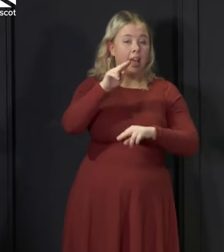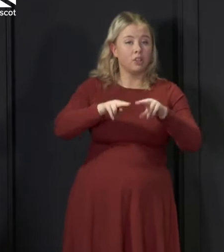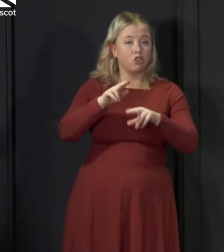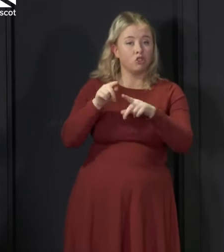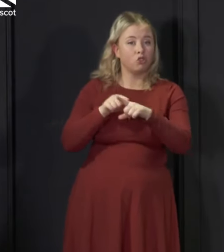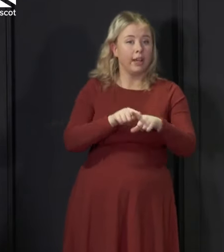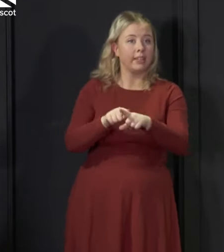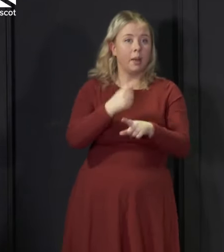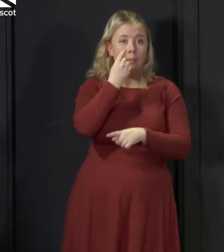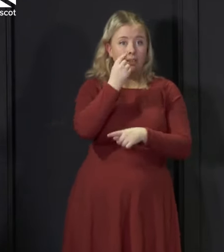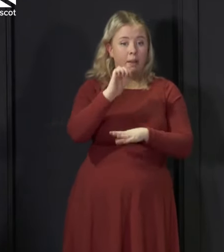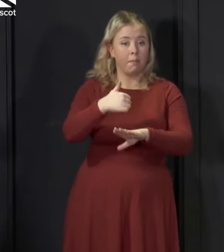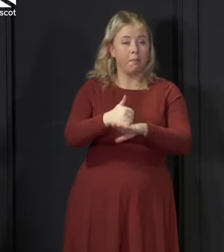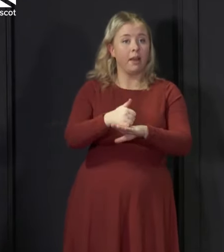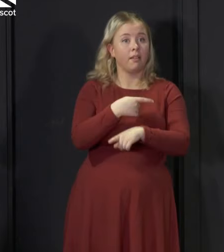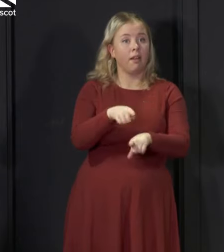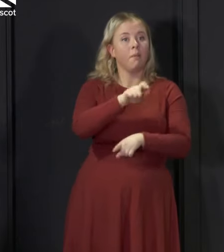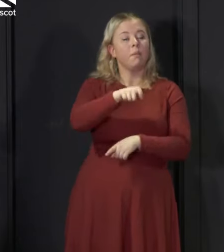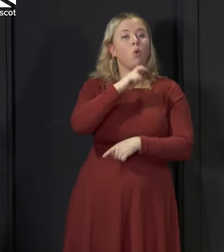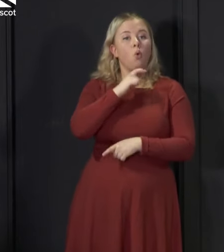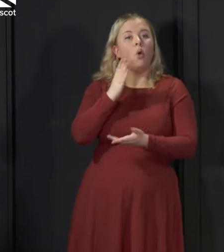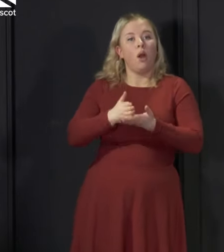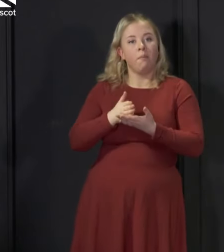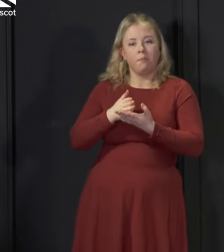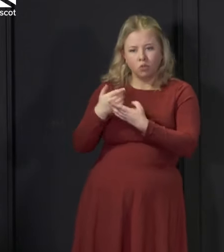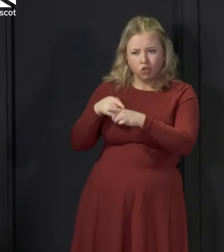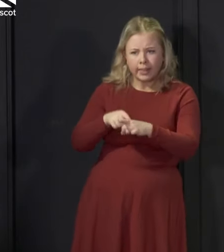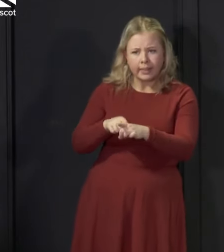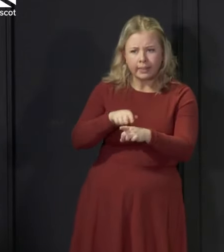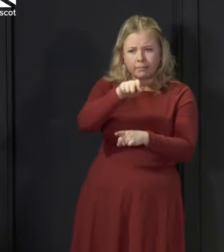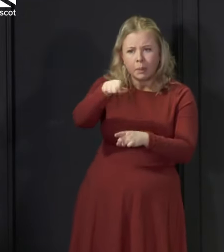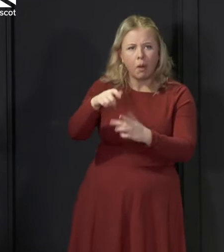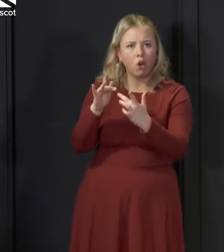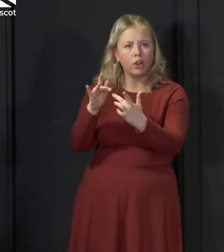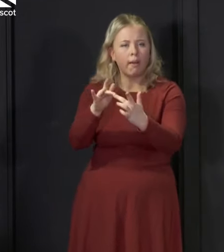of all, contact tracers and then if we have a technological aspect to that, then we build